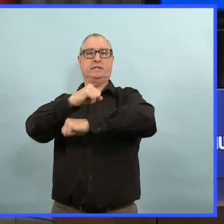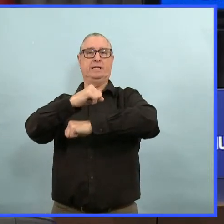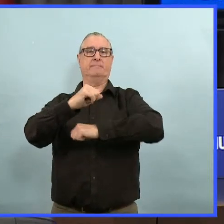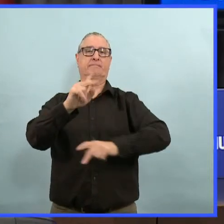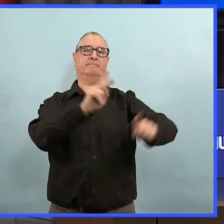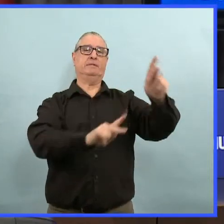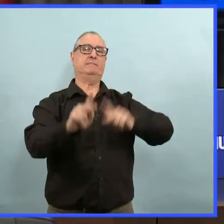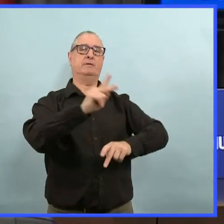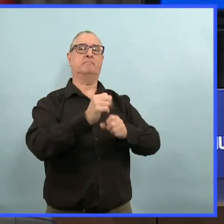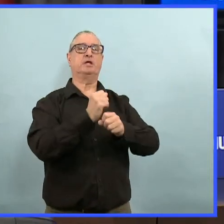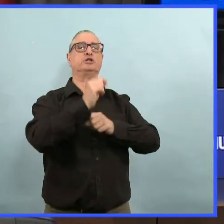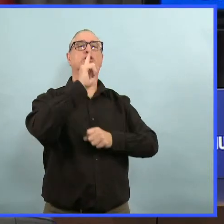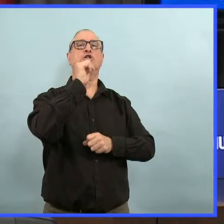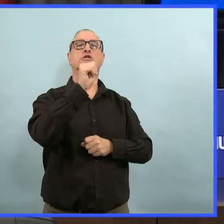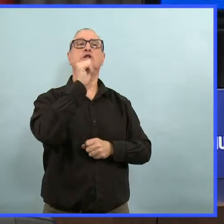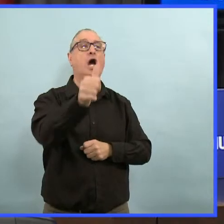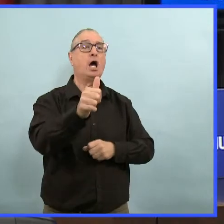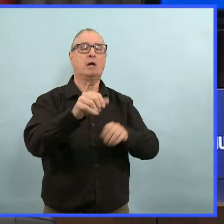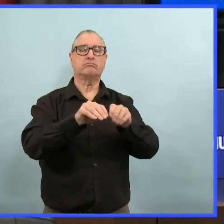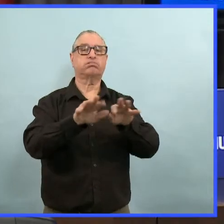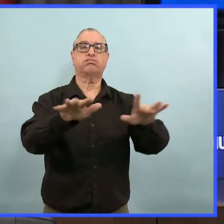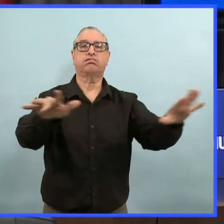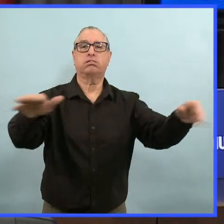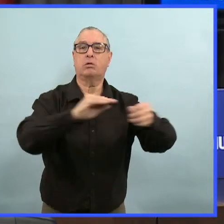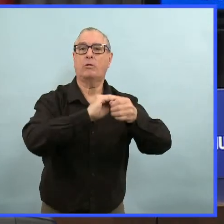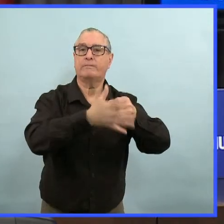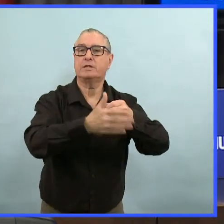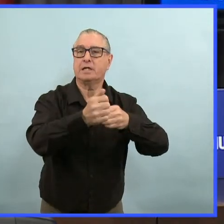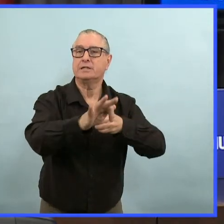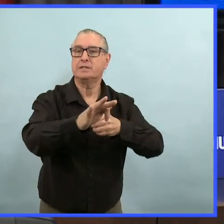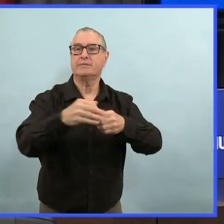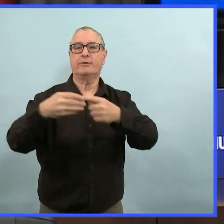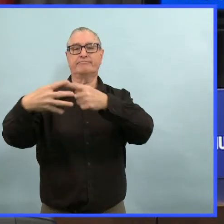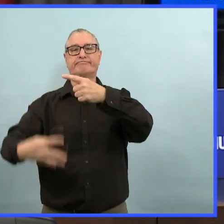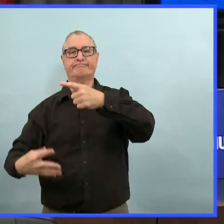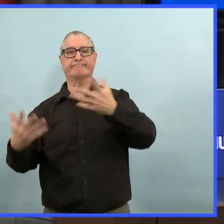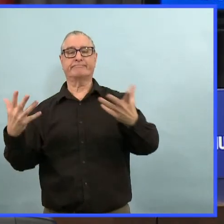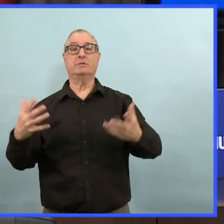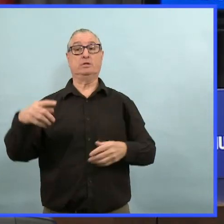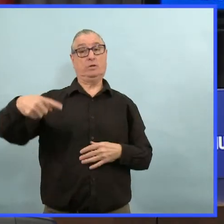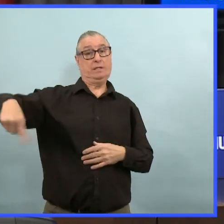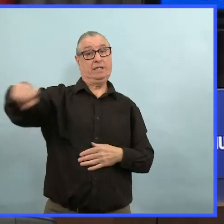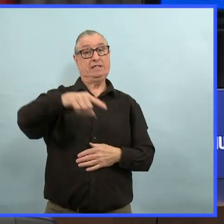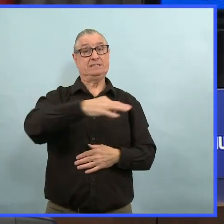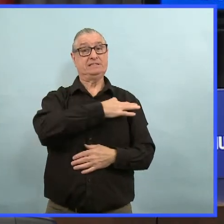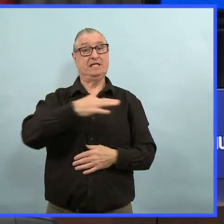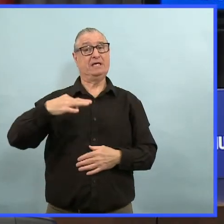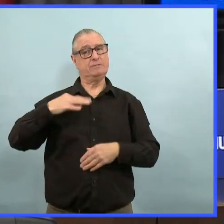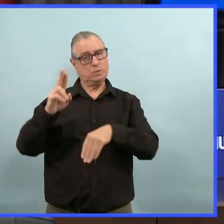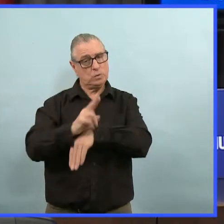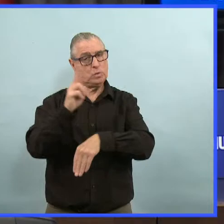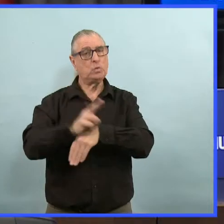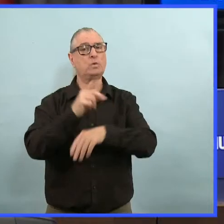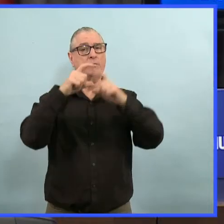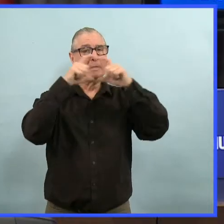our teams will continue to wear appropriate personal protective equipment our sites will continue to screen staff and visitors